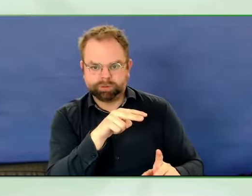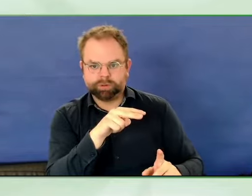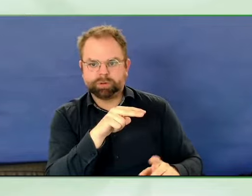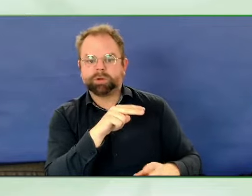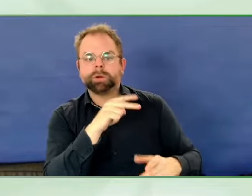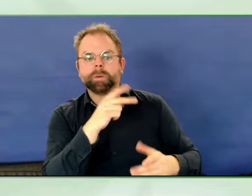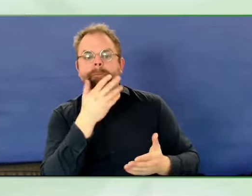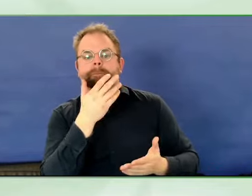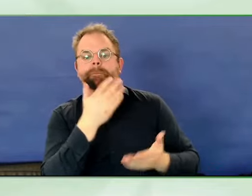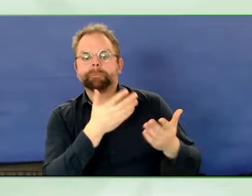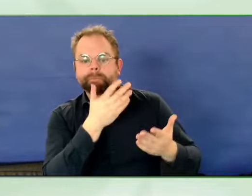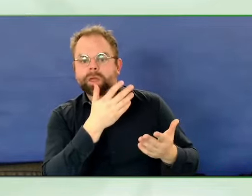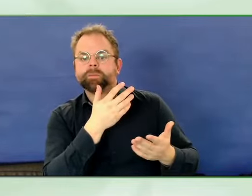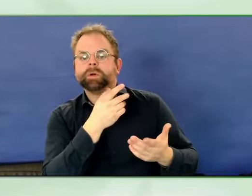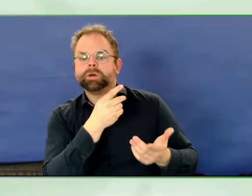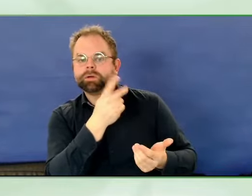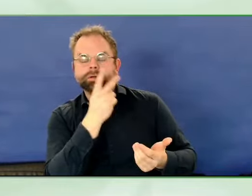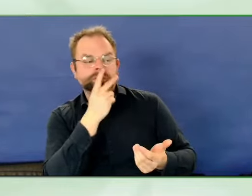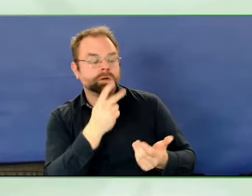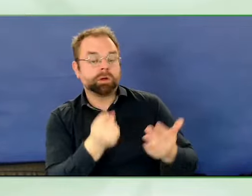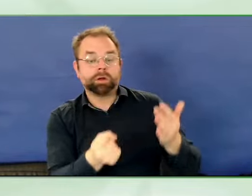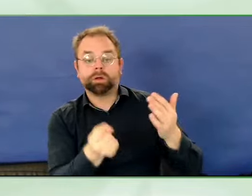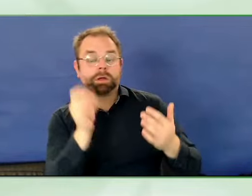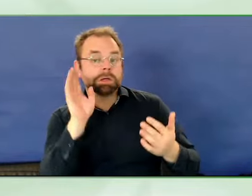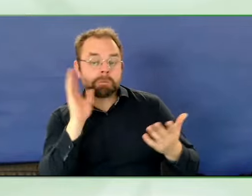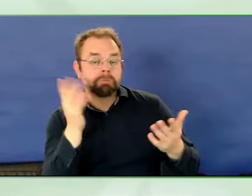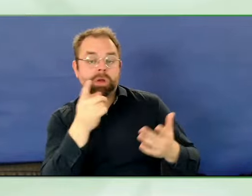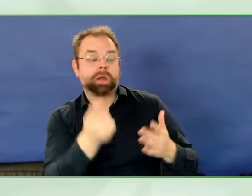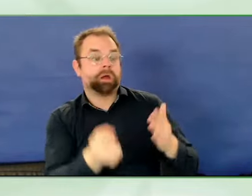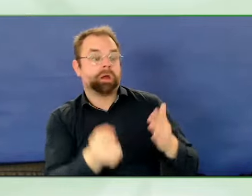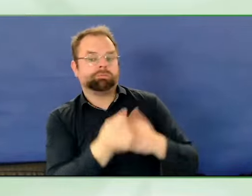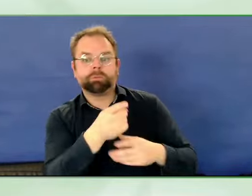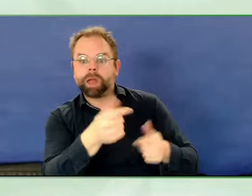create a better world and offer solutions like ours.